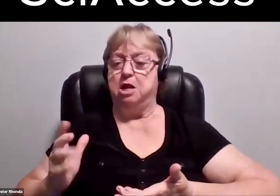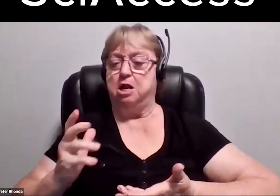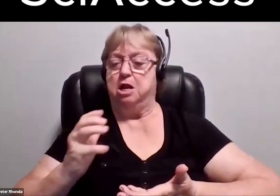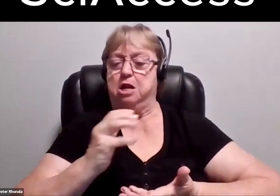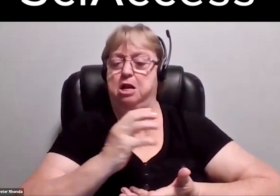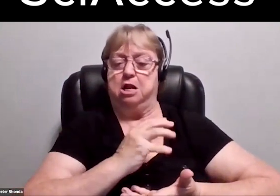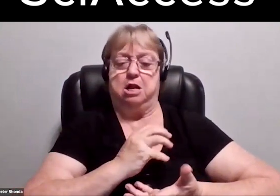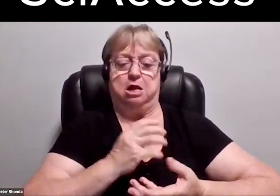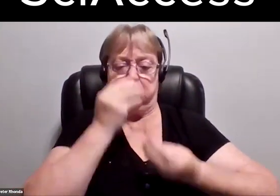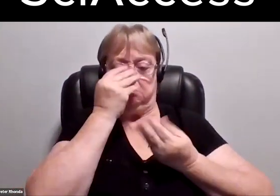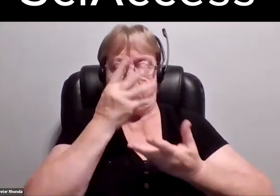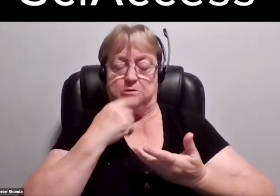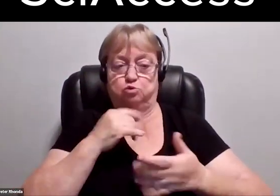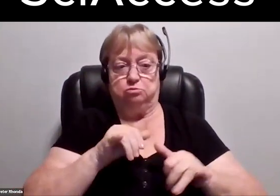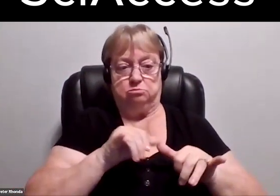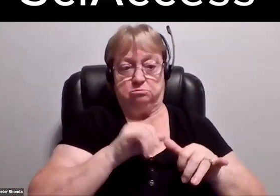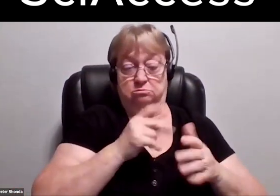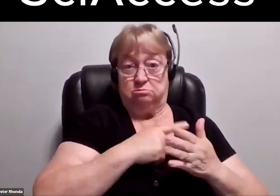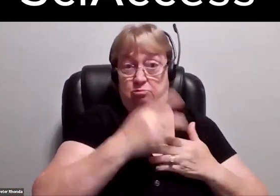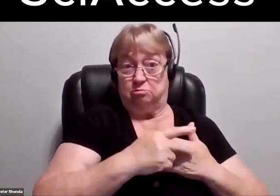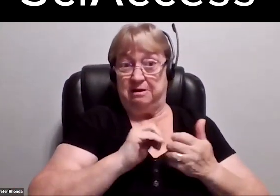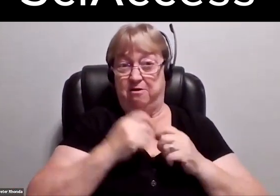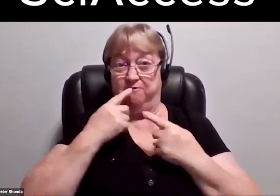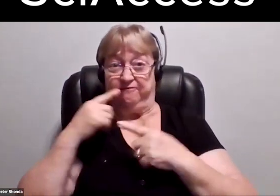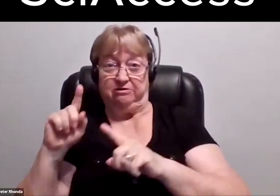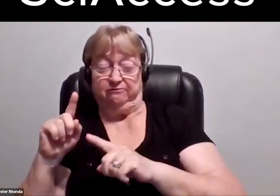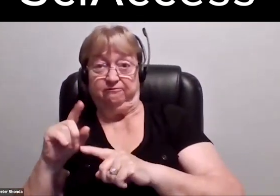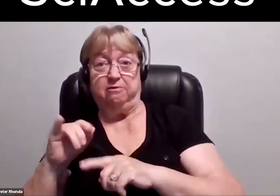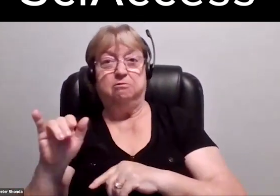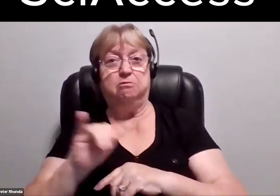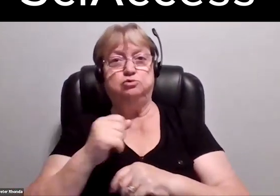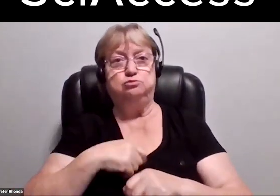to measure the program effectiveness and also to answer our various